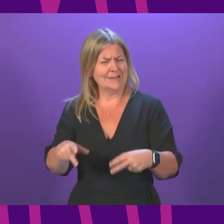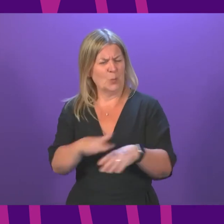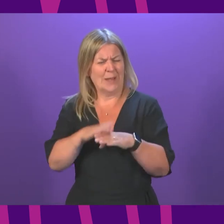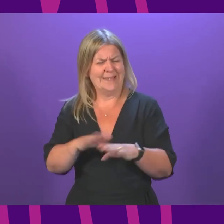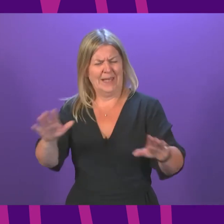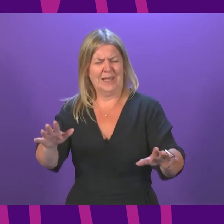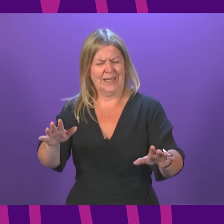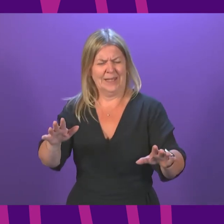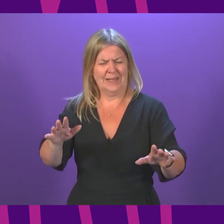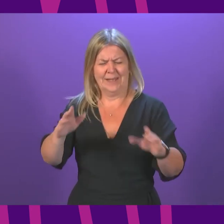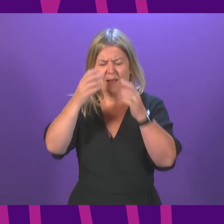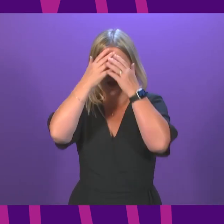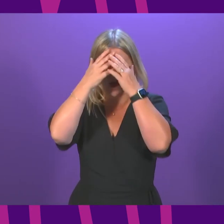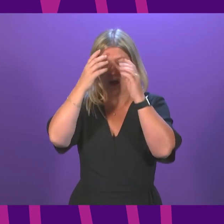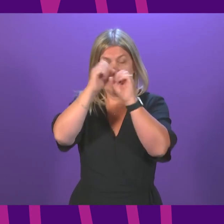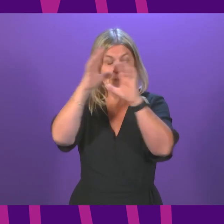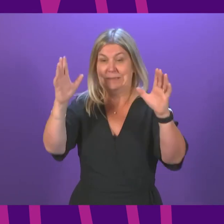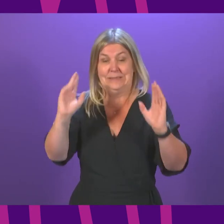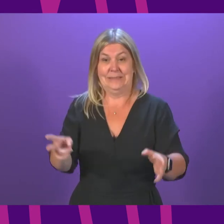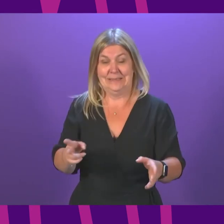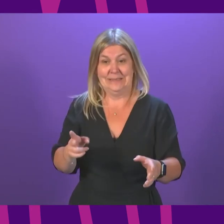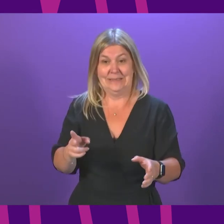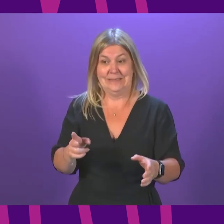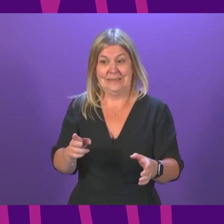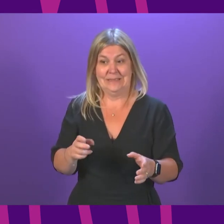I cannot see it?